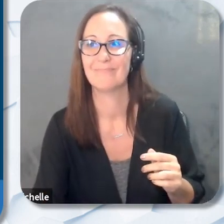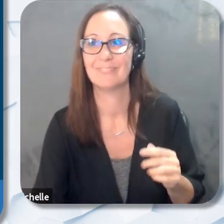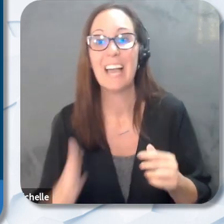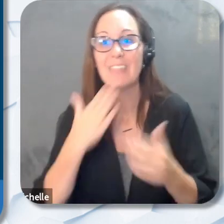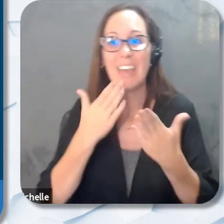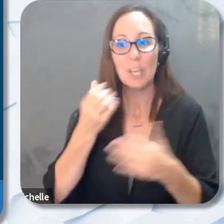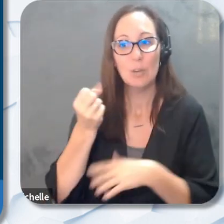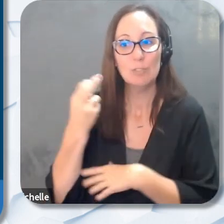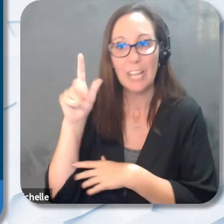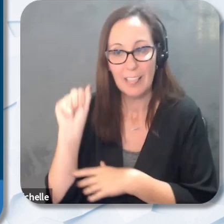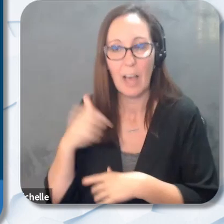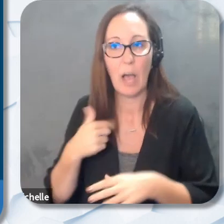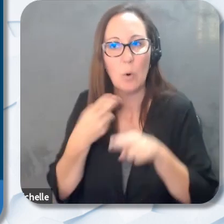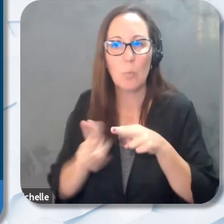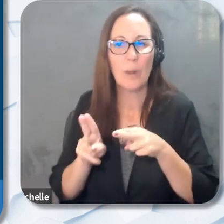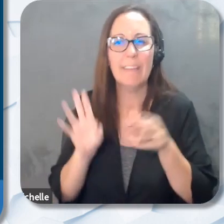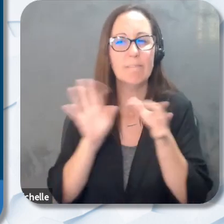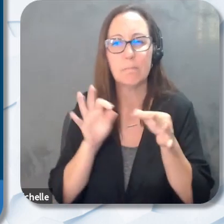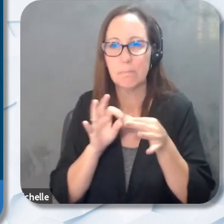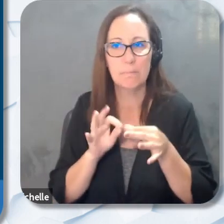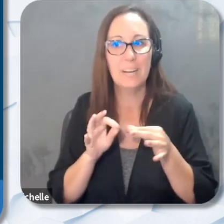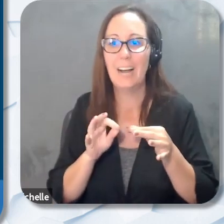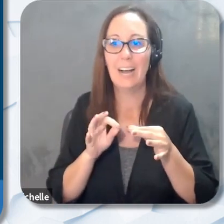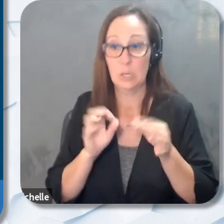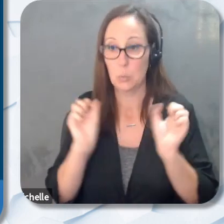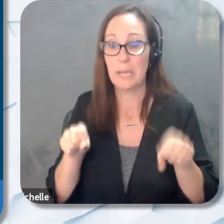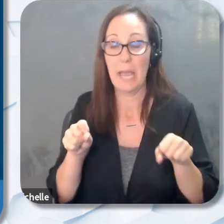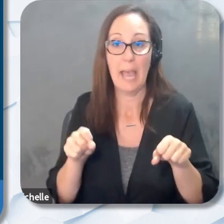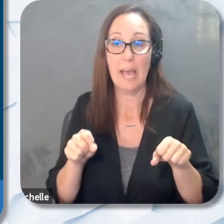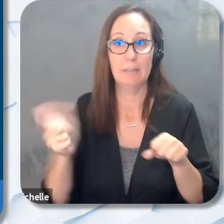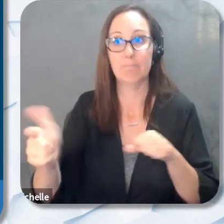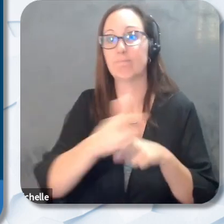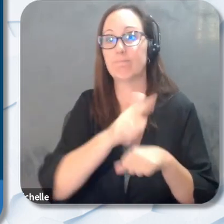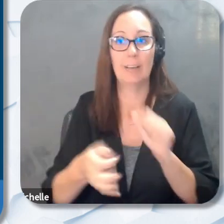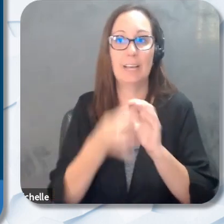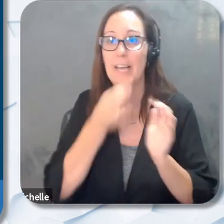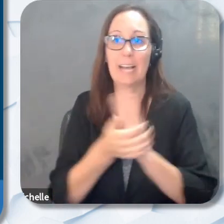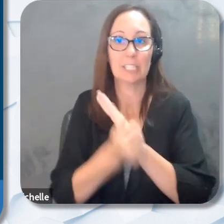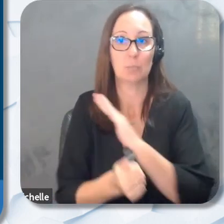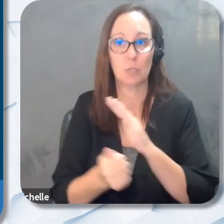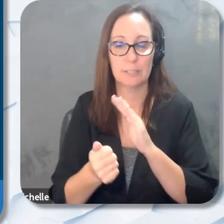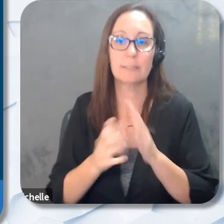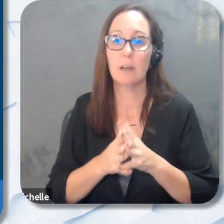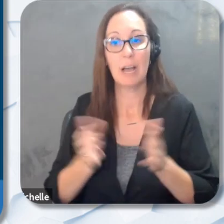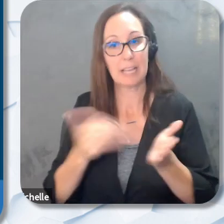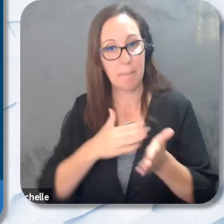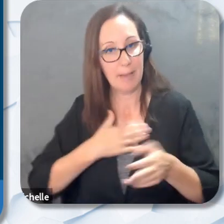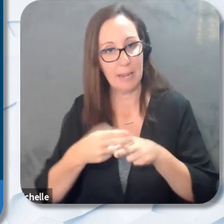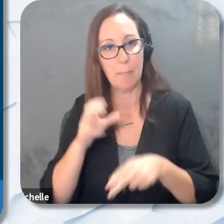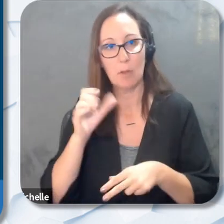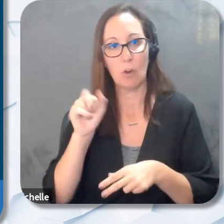keep it brief. So we can hear from our experts and again, my name is Carla Brian and I am the